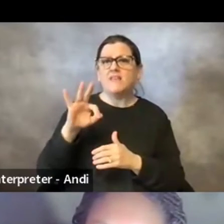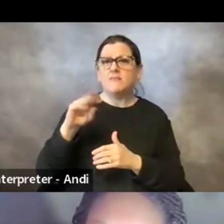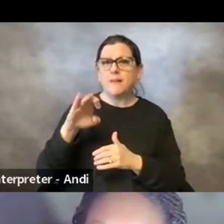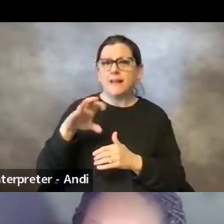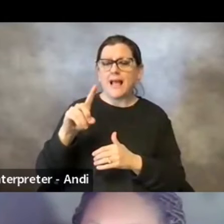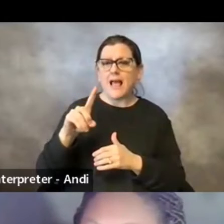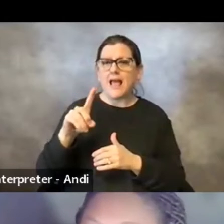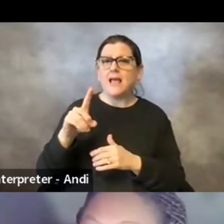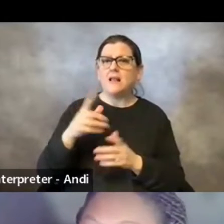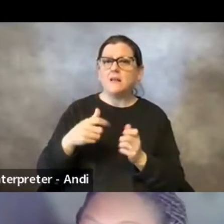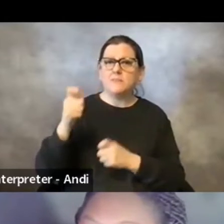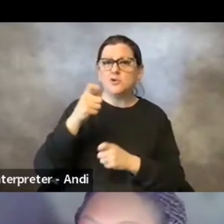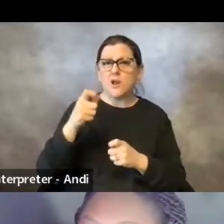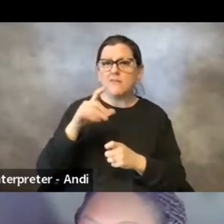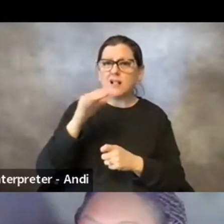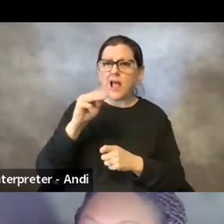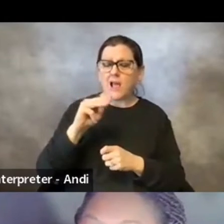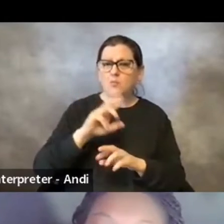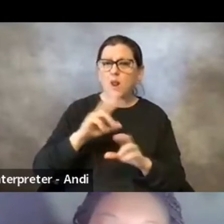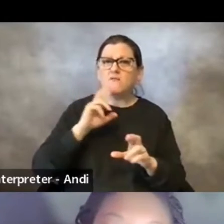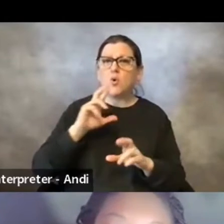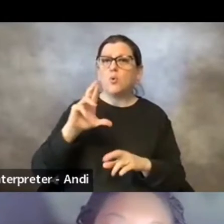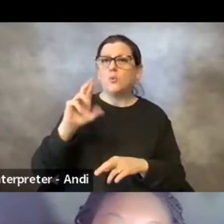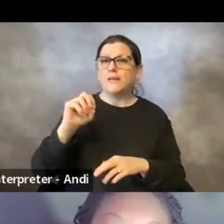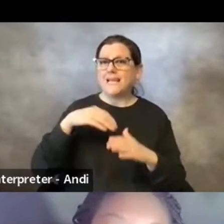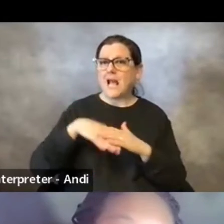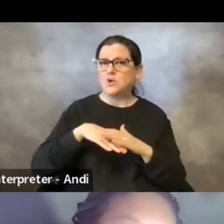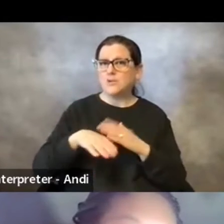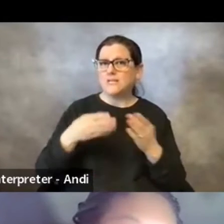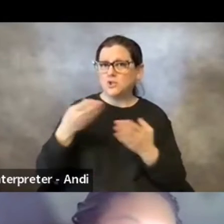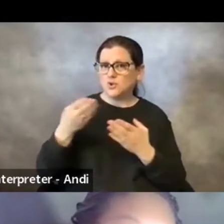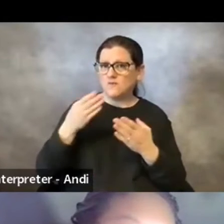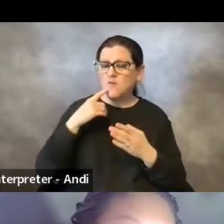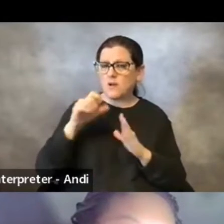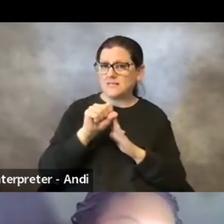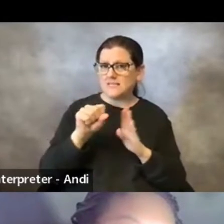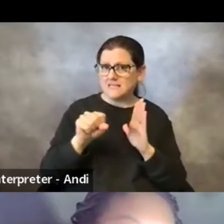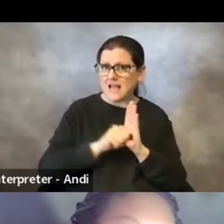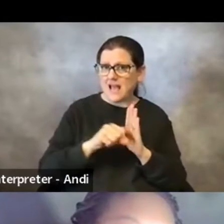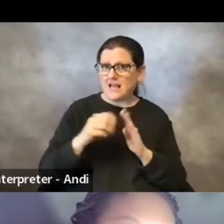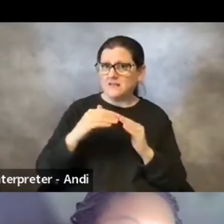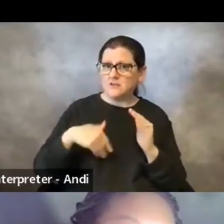available for reentry services, with states under 1115. Any